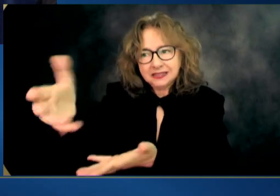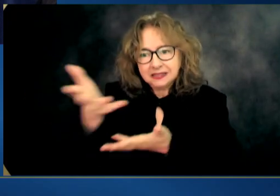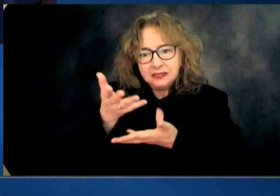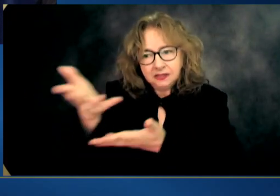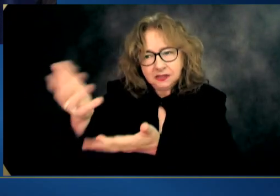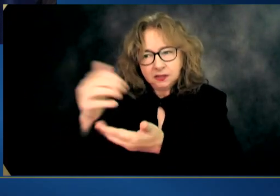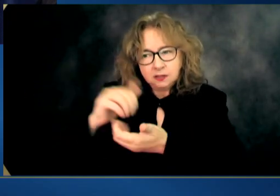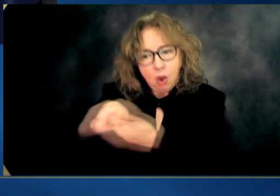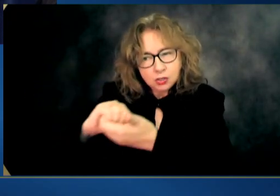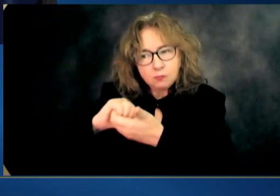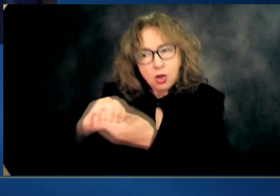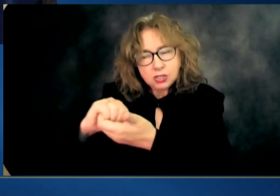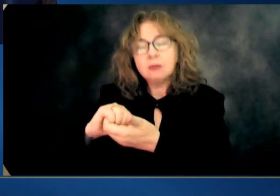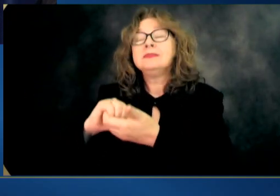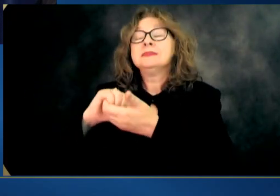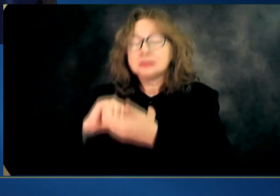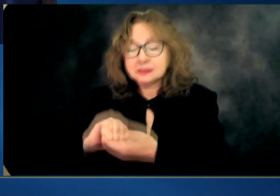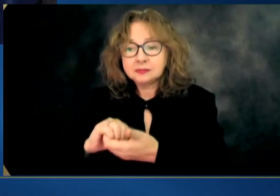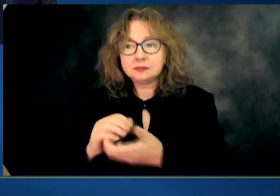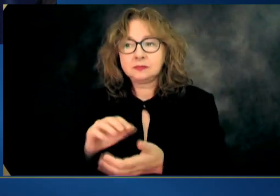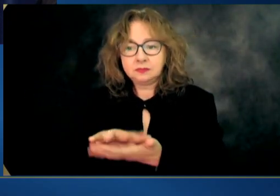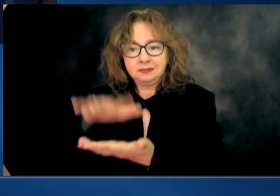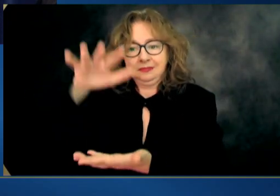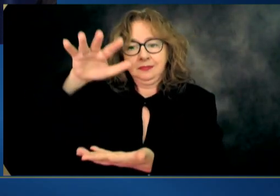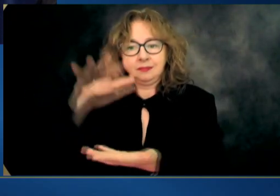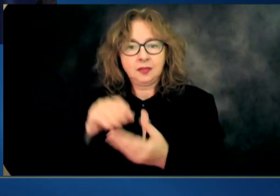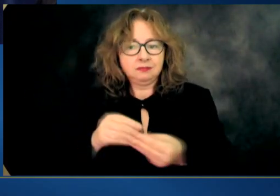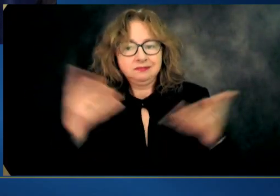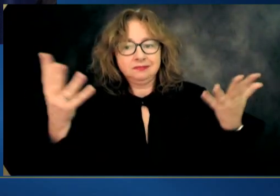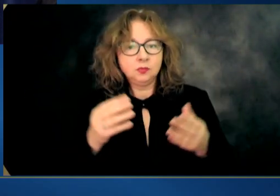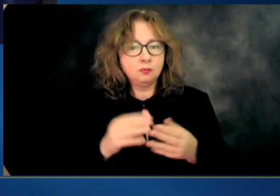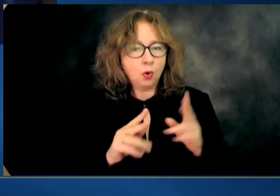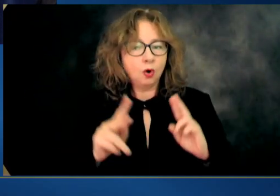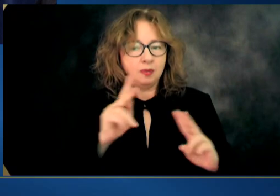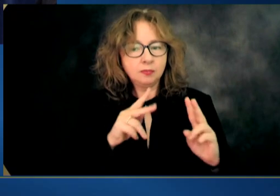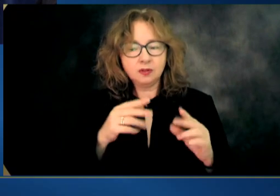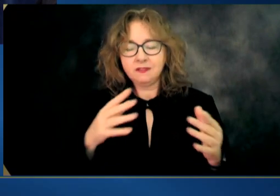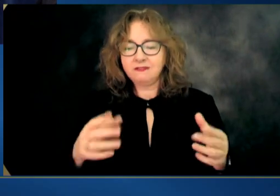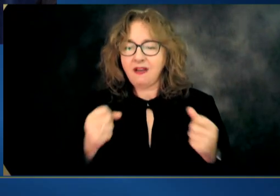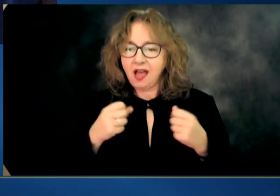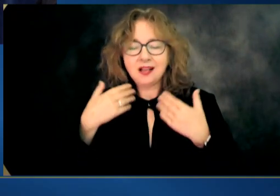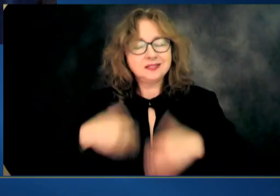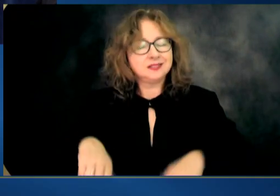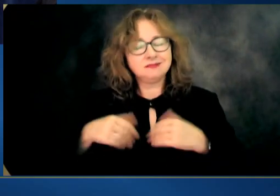more people can have access to these treatments faster. Really excited to hear about that work. Nicole Verdun: Thank you.